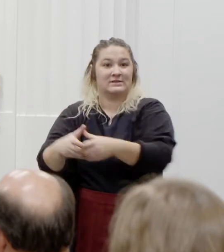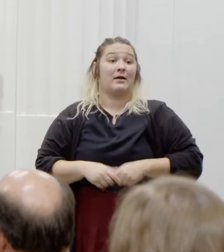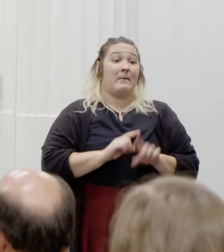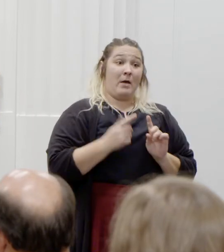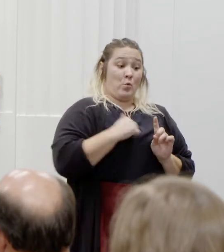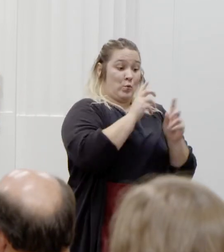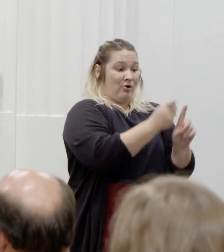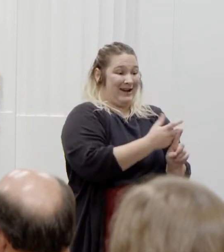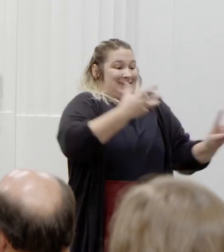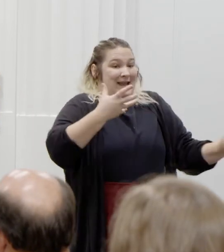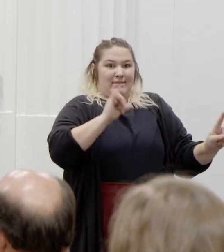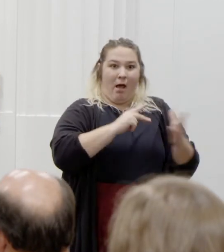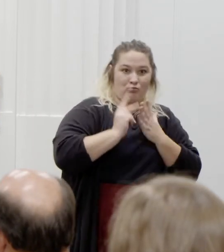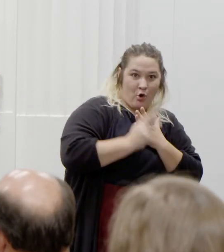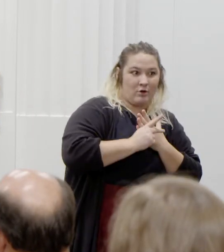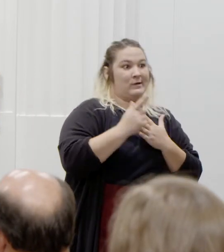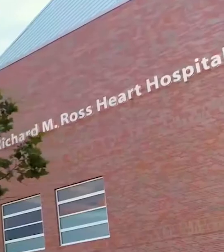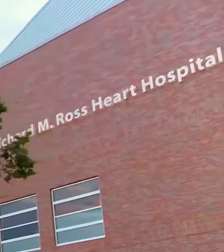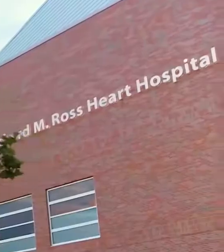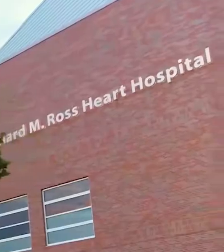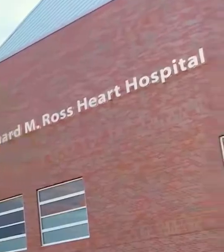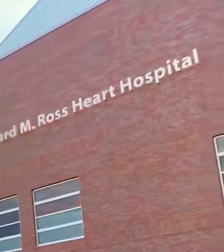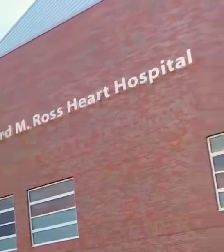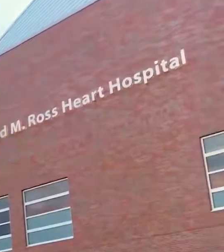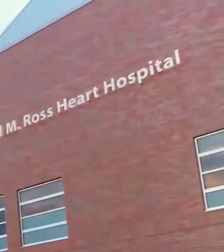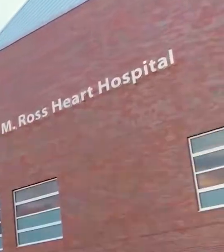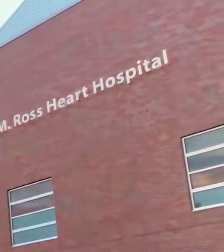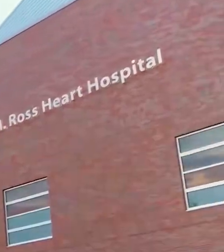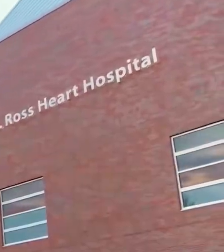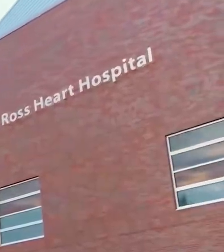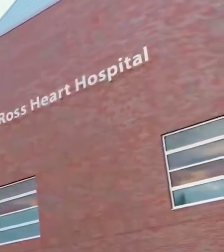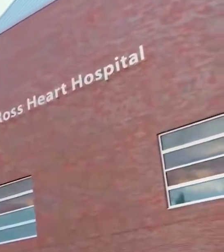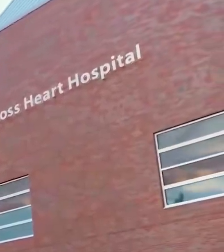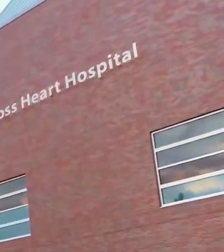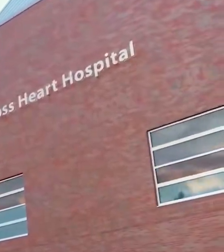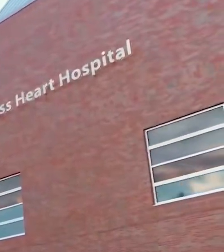to actually helping people gain a livelihood in our environment and it makes us a better place to work,